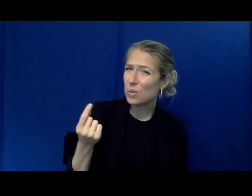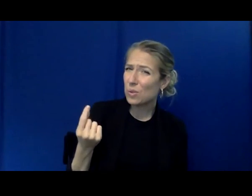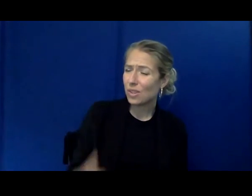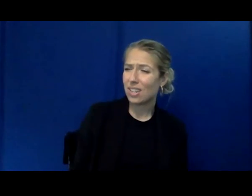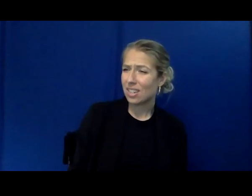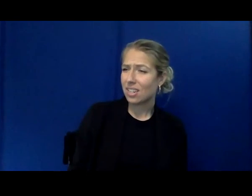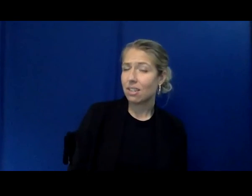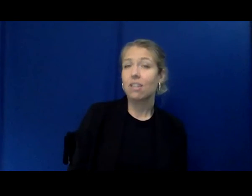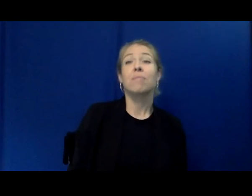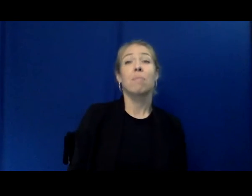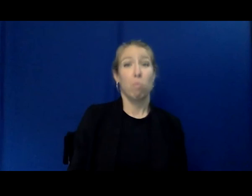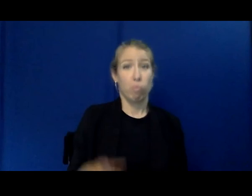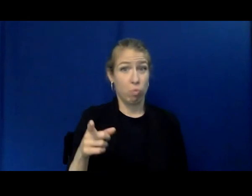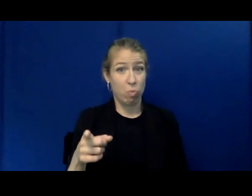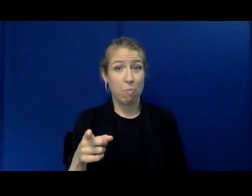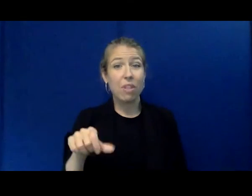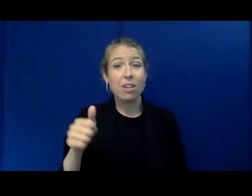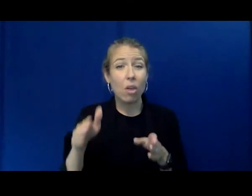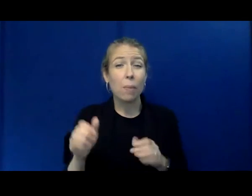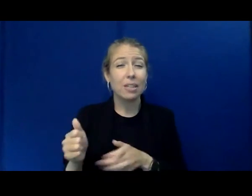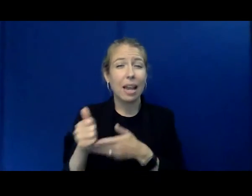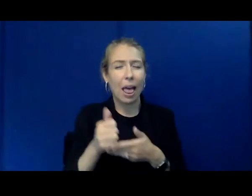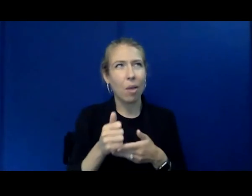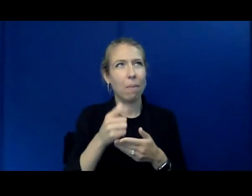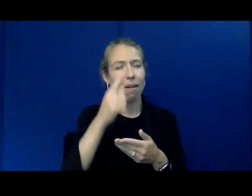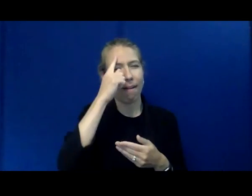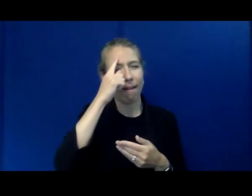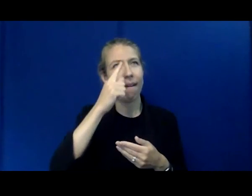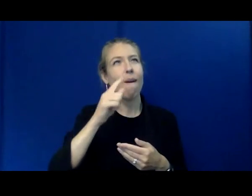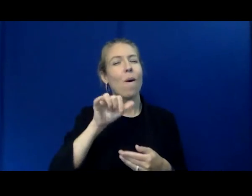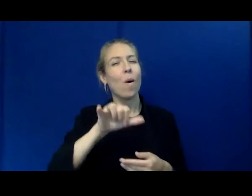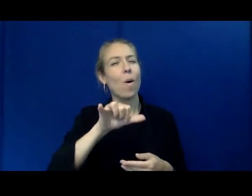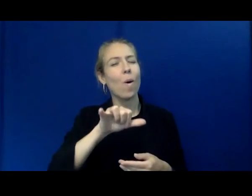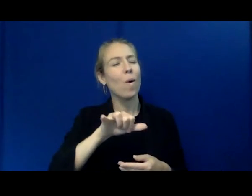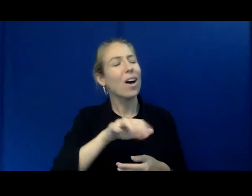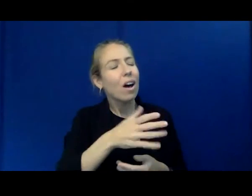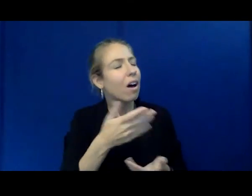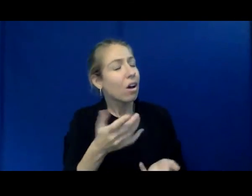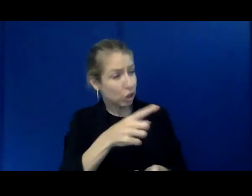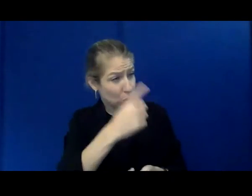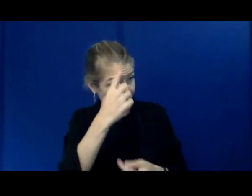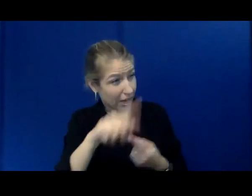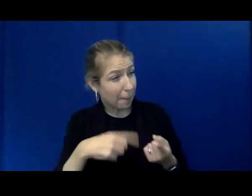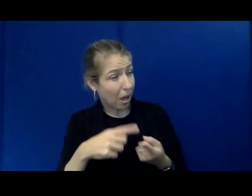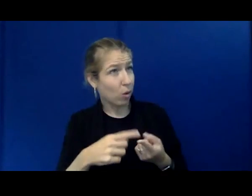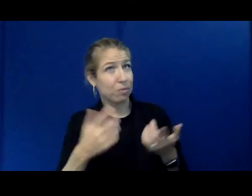That is just a small segment, so my coworker may go, yeah, but what about this type of